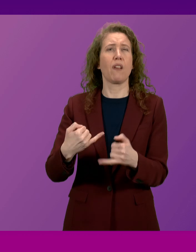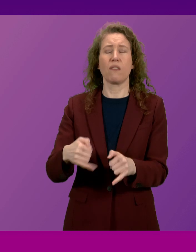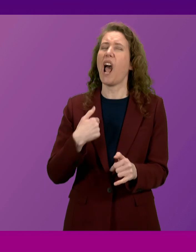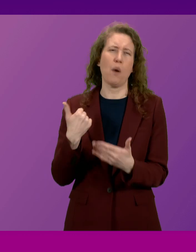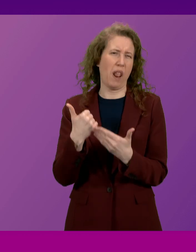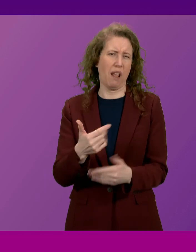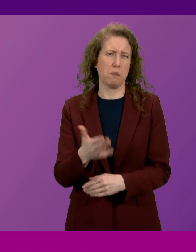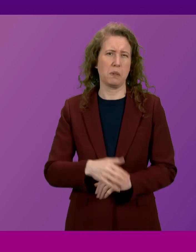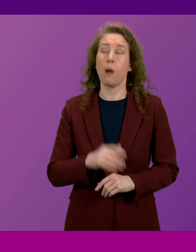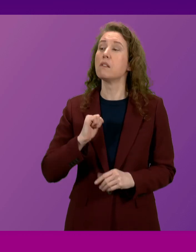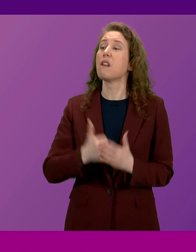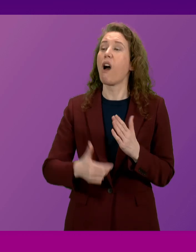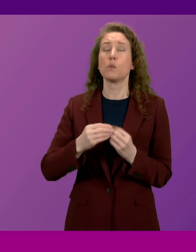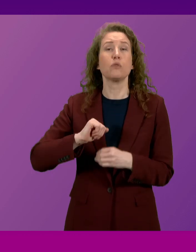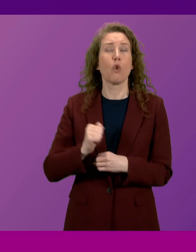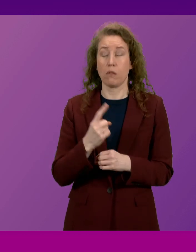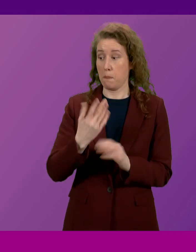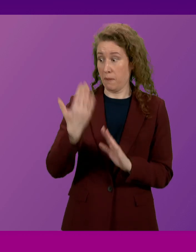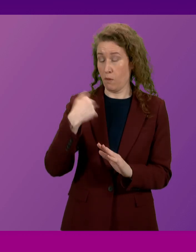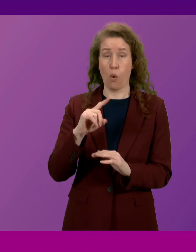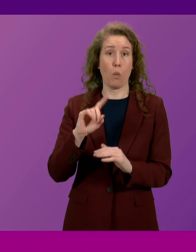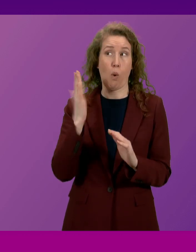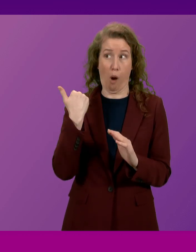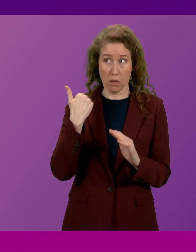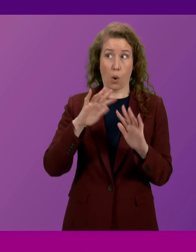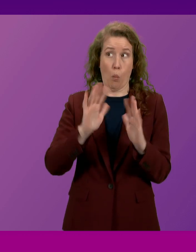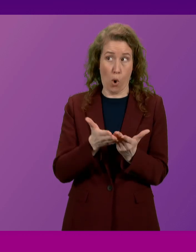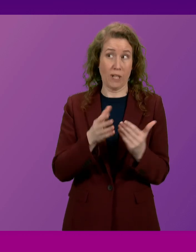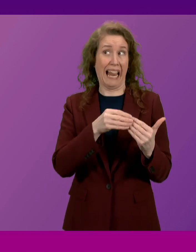I will start with Scotland’s once world-leading education system,